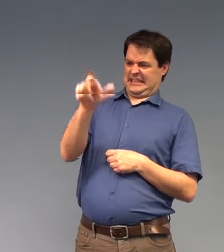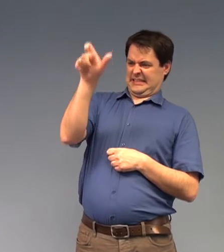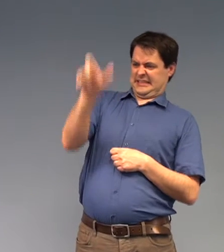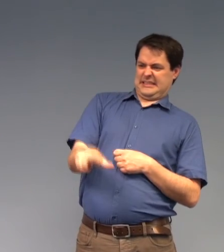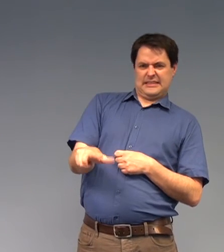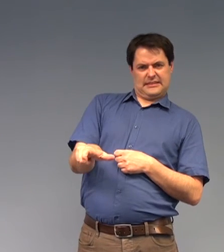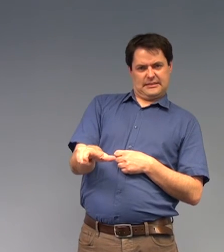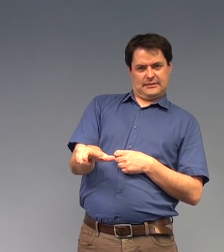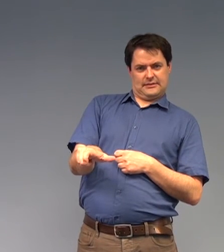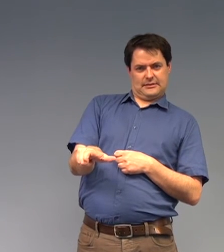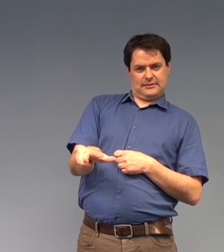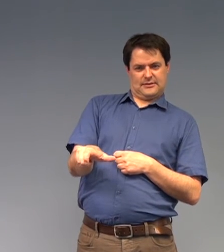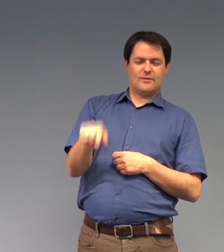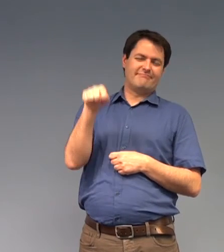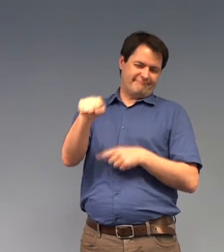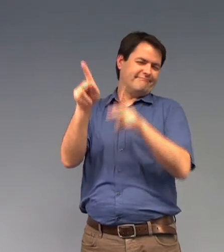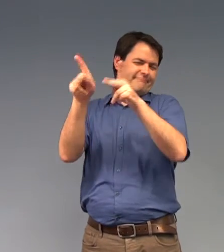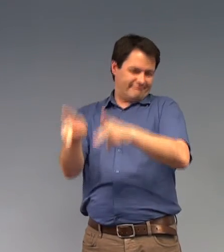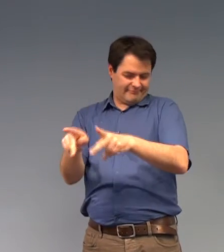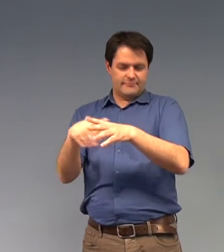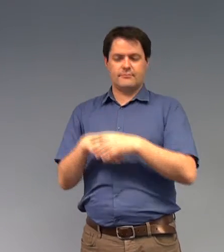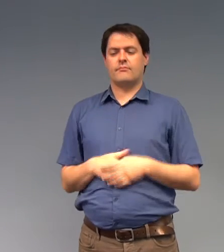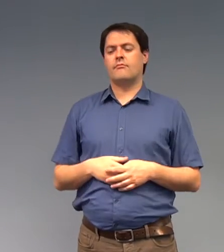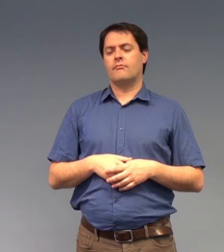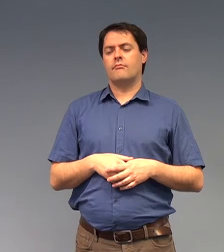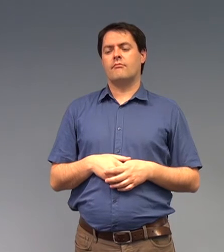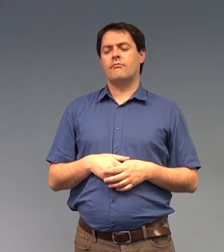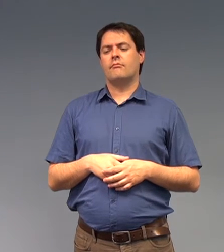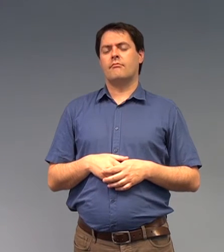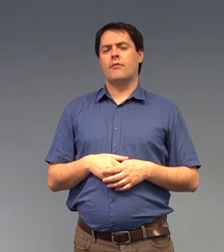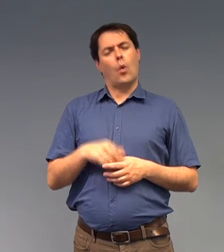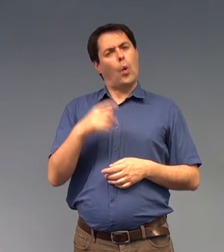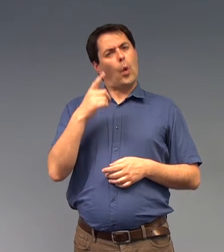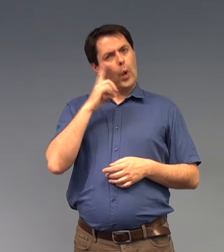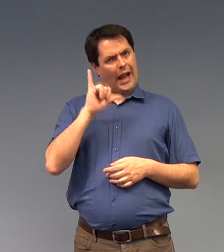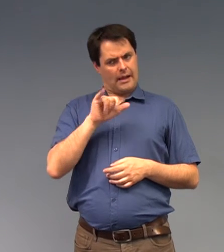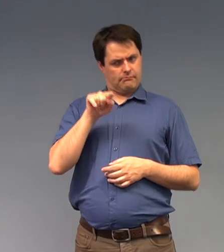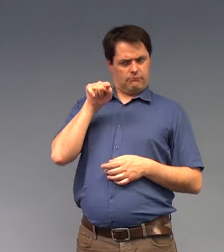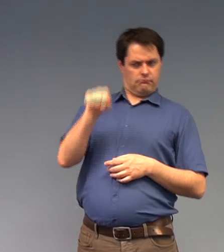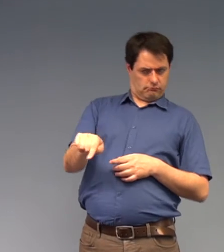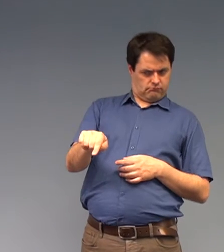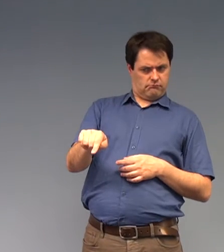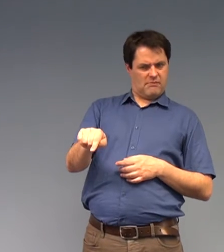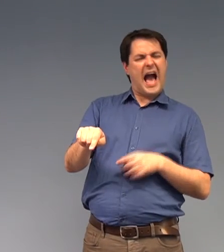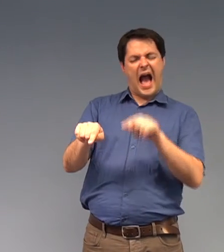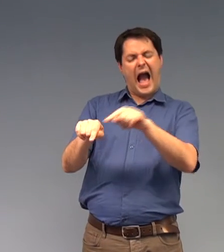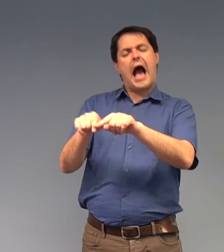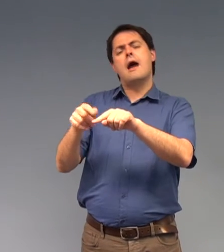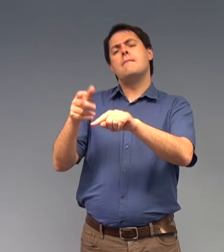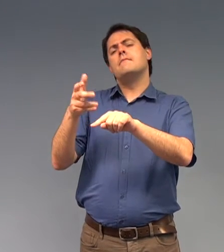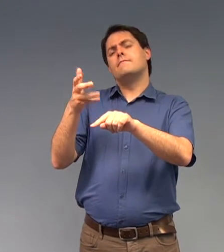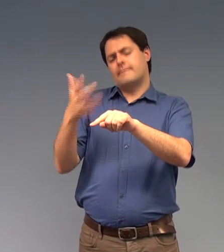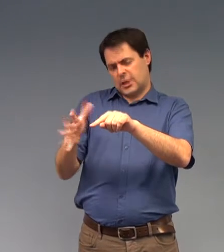And the BSL said "VOTE NOTHING CONFIDENCE Index PERSON-classifier."